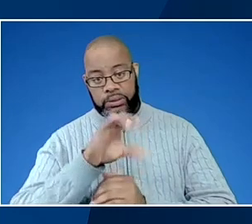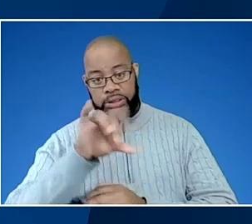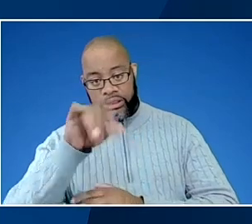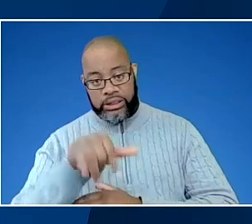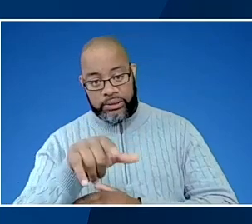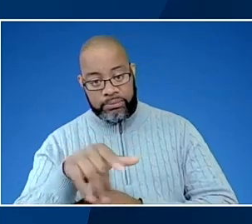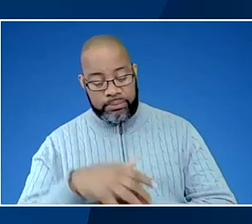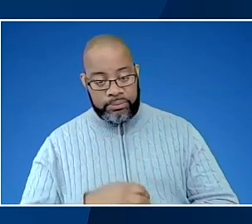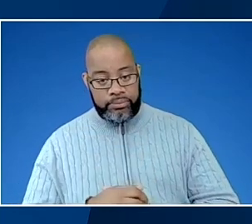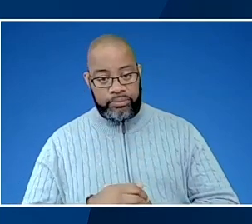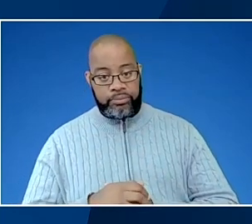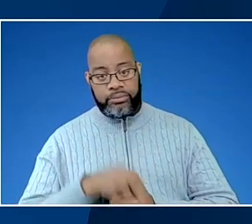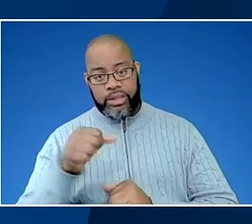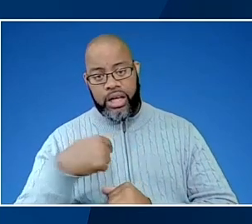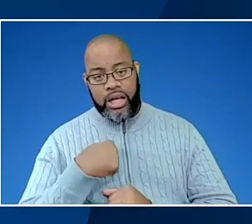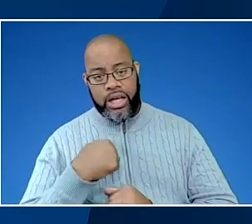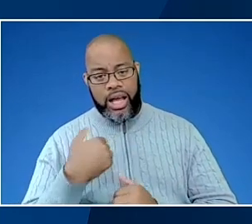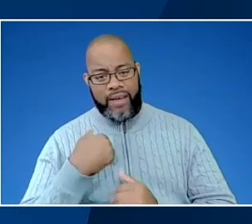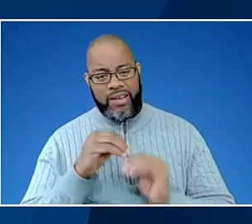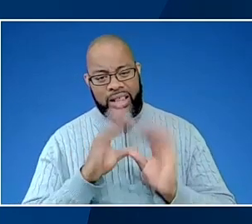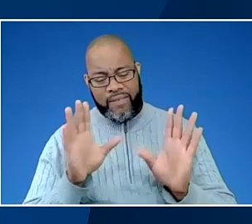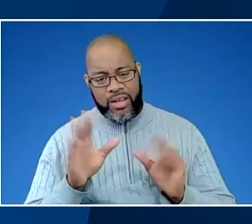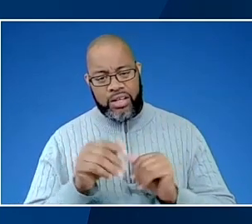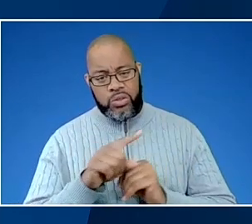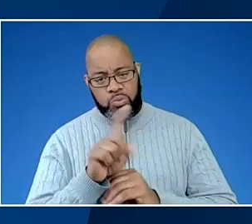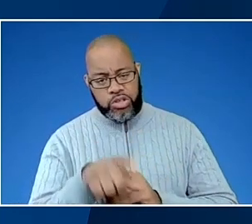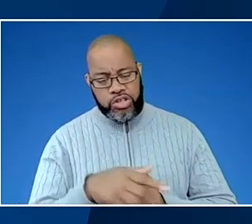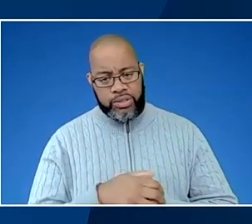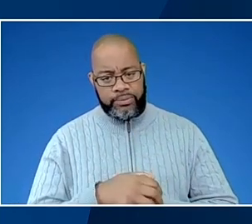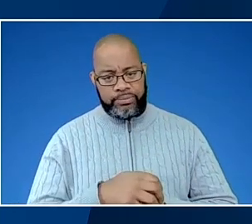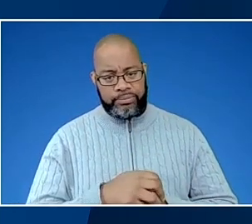Yeah, I just have a clarifying question here, Krystil.